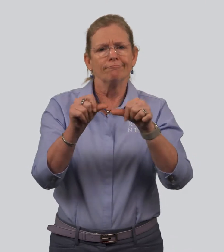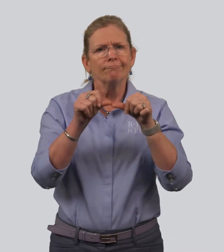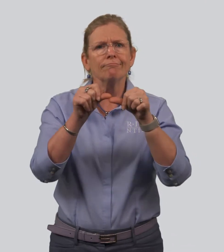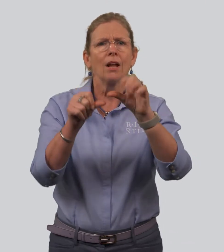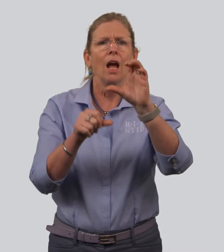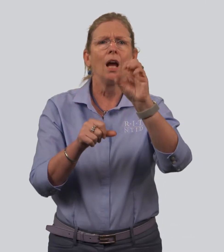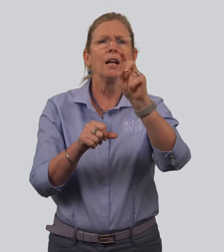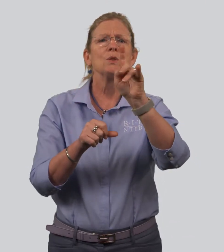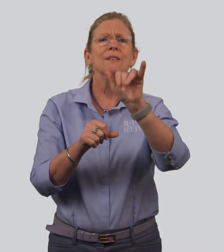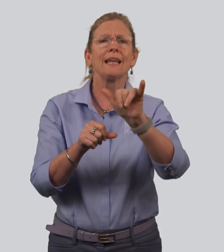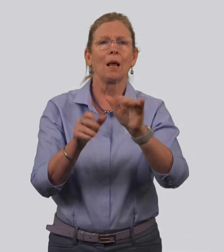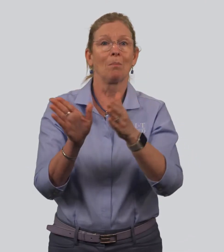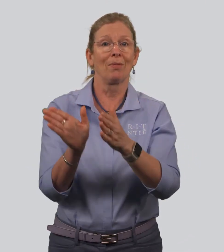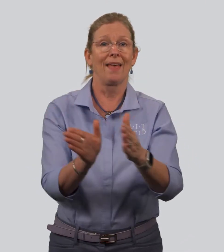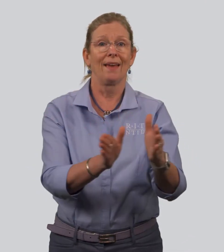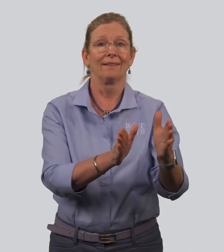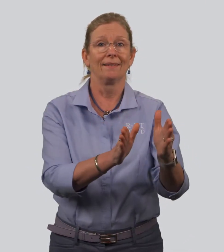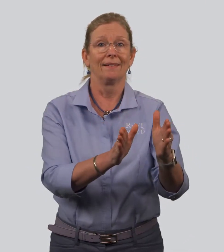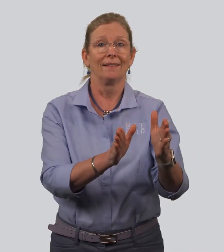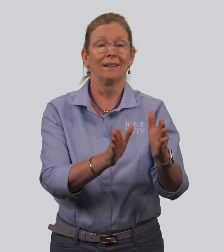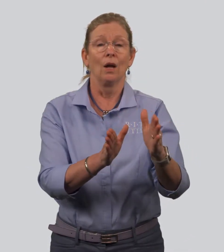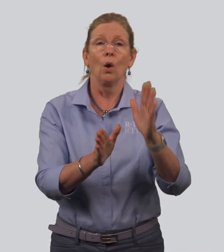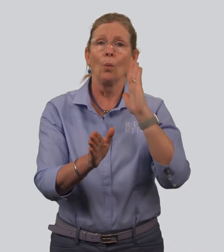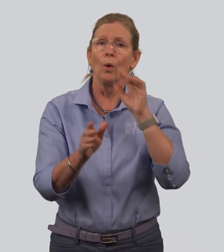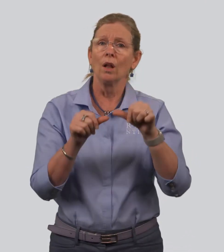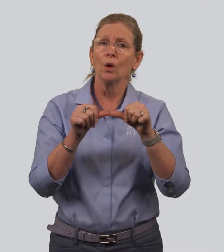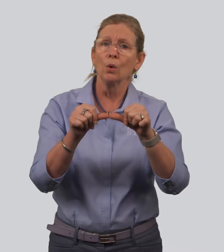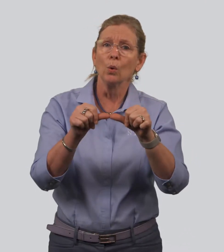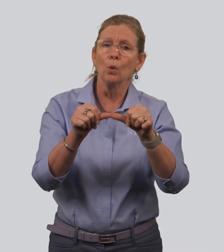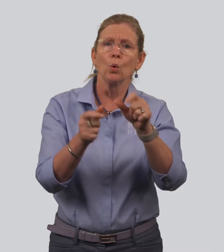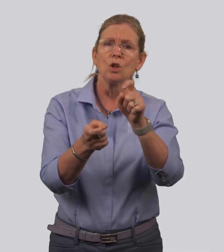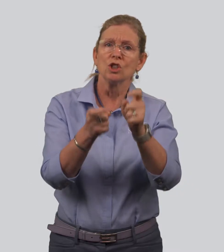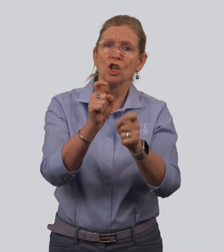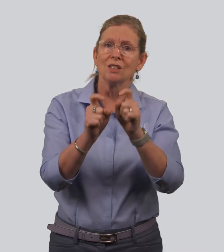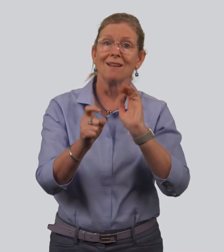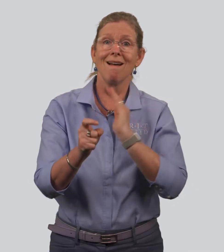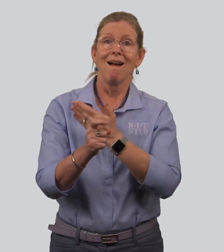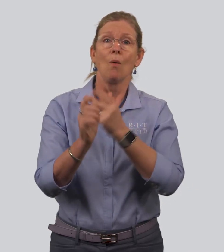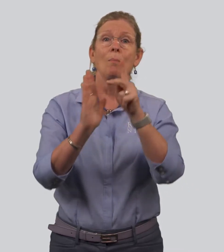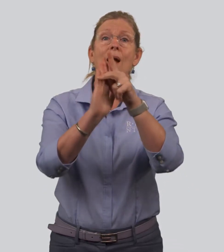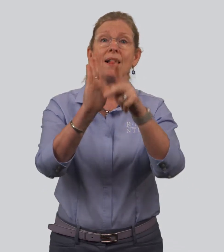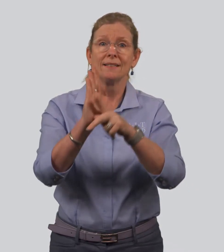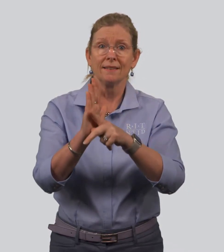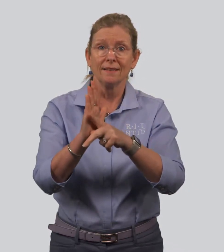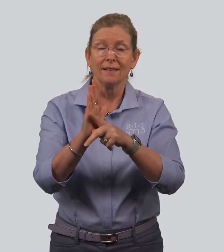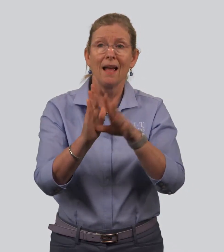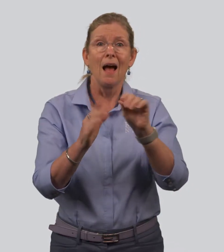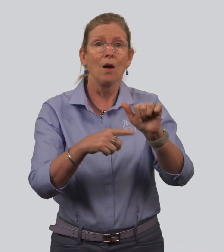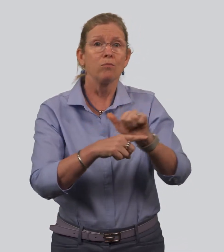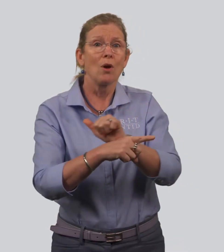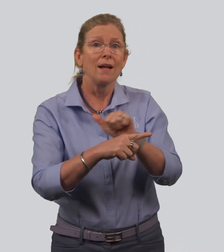We are deploying our contingency plans and will continue to adjust our policies and practices